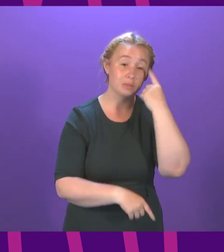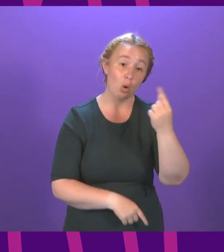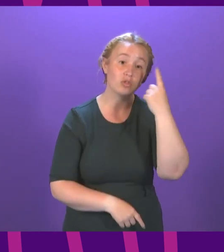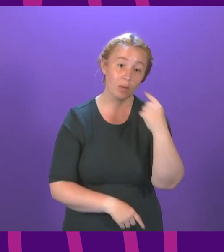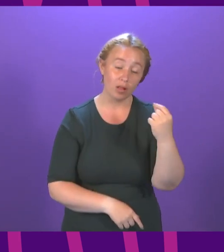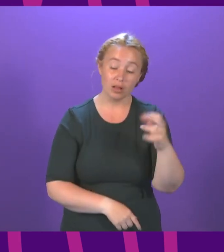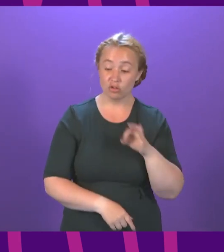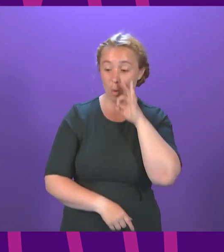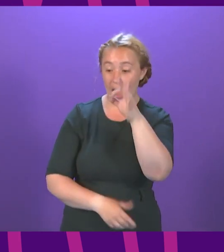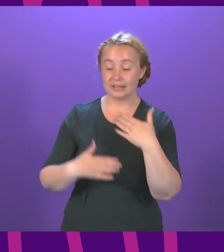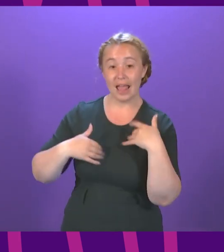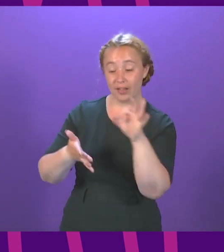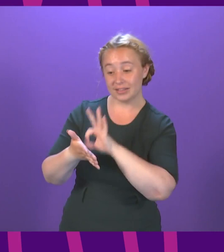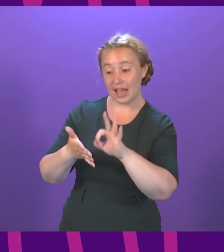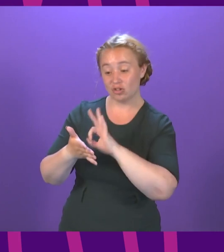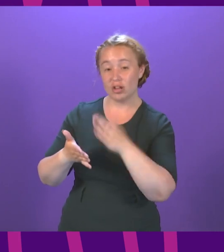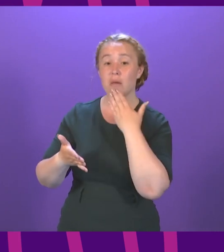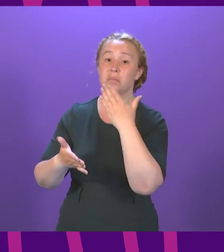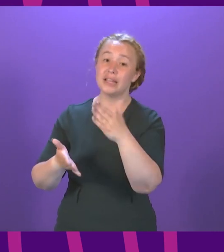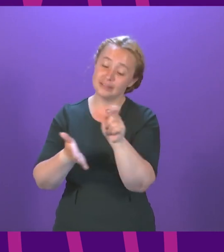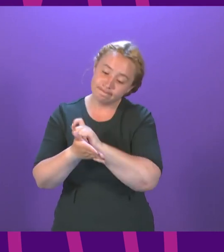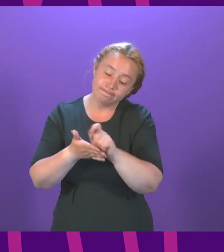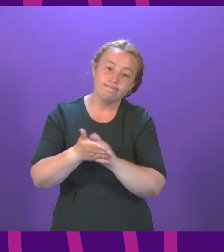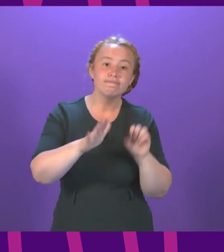Secretary for Health and Social Care to write to Sarah Boyack with more detail on those issues.